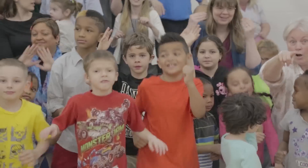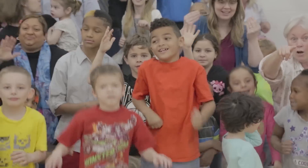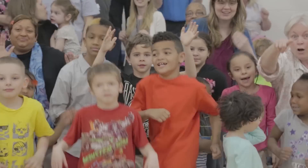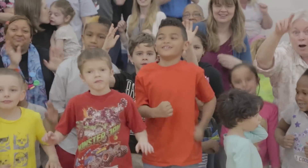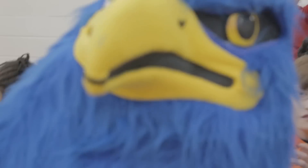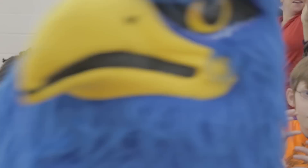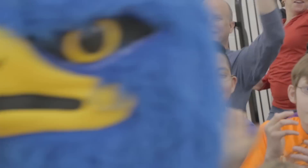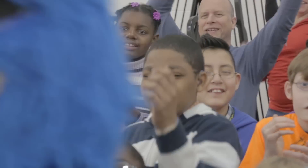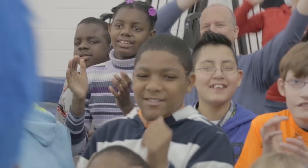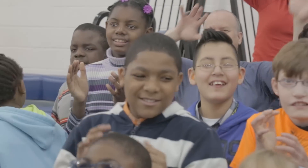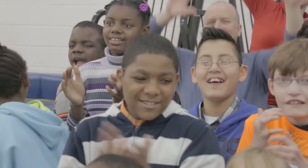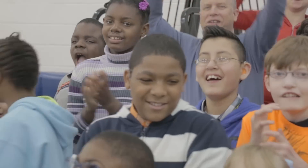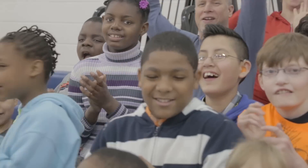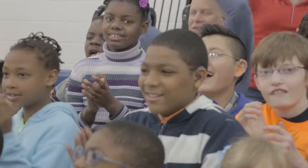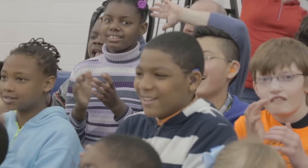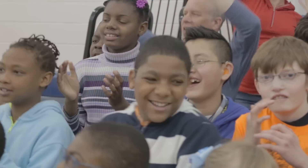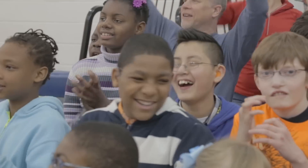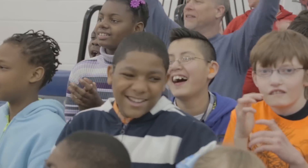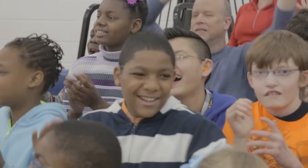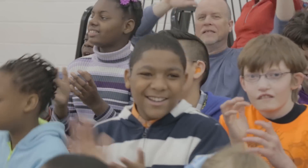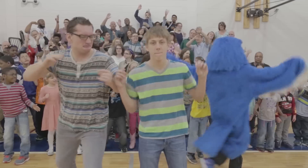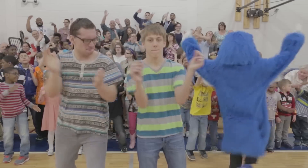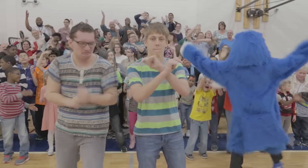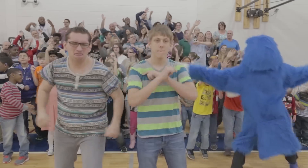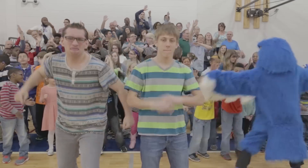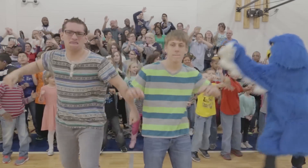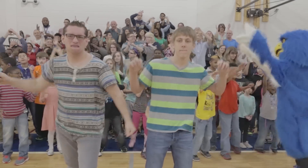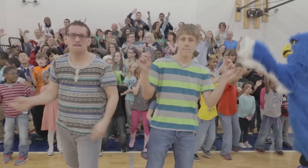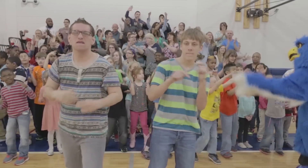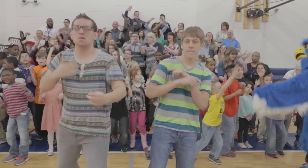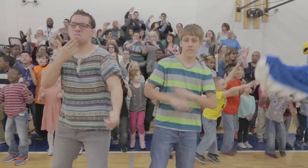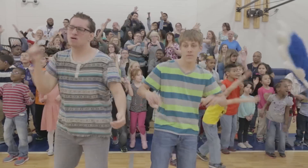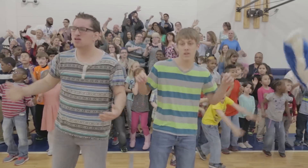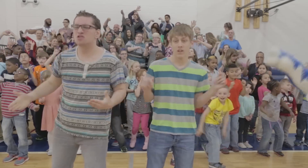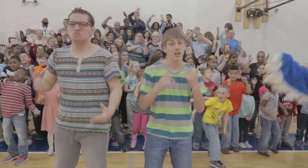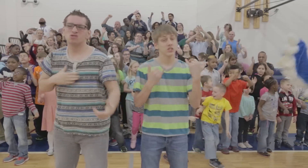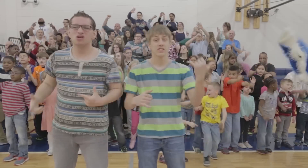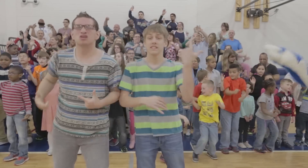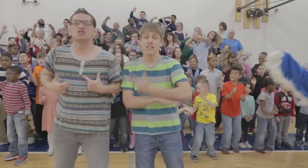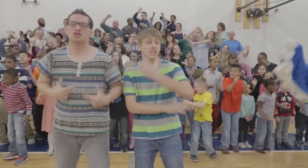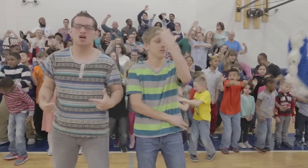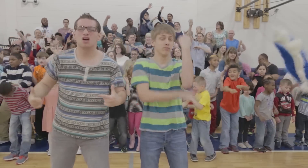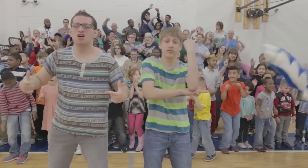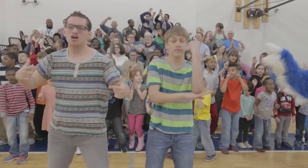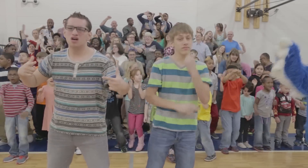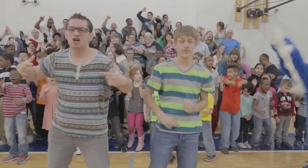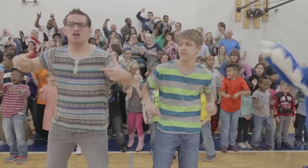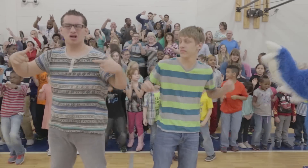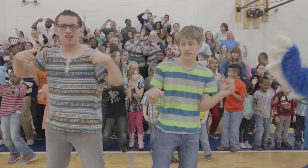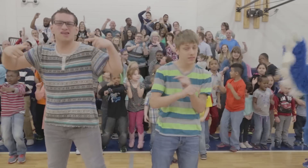Oo-o-o-o-o This is gonna be the best day of my life